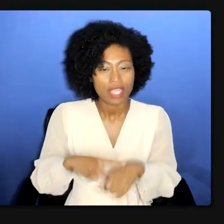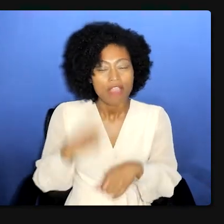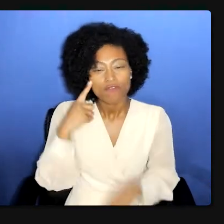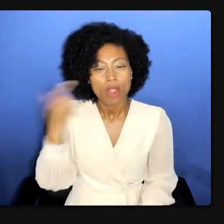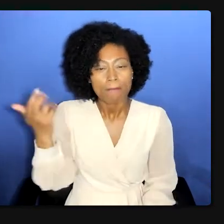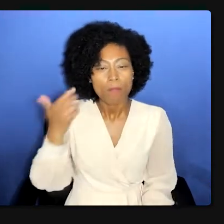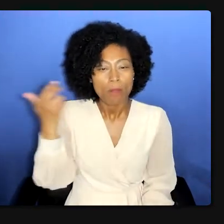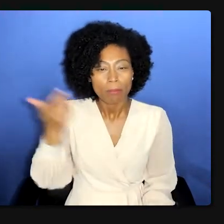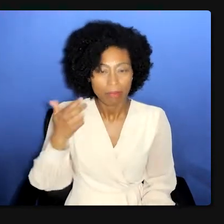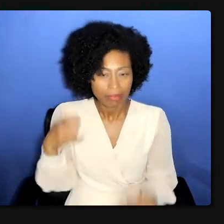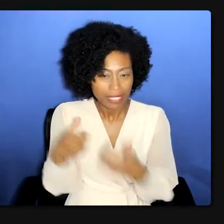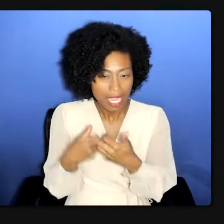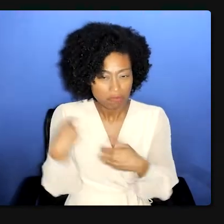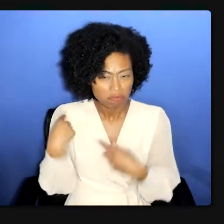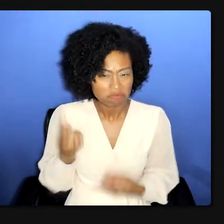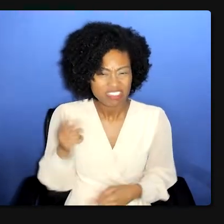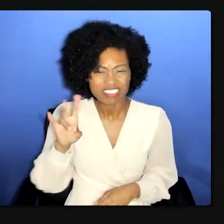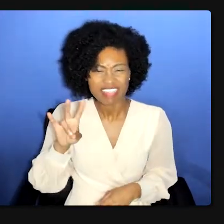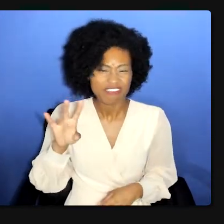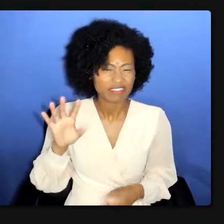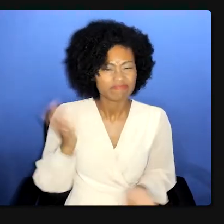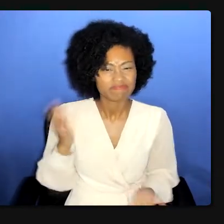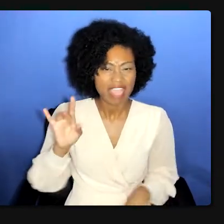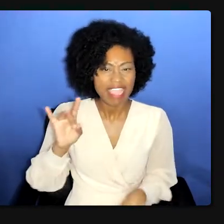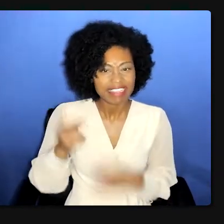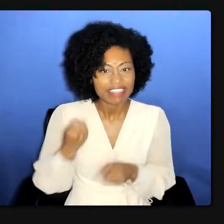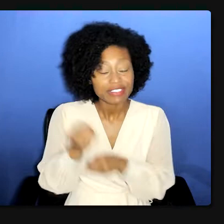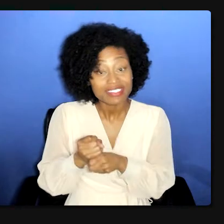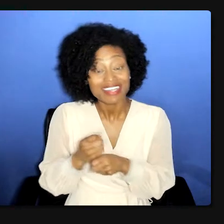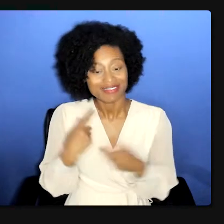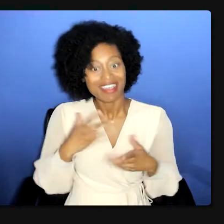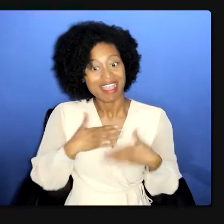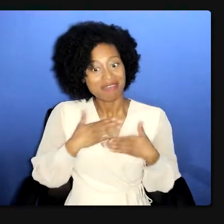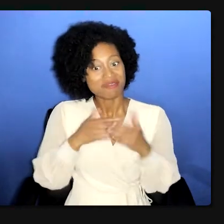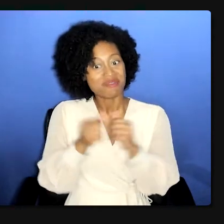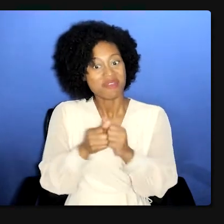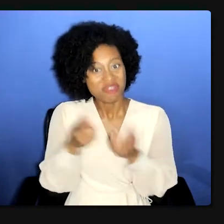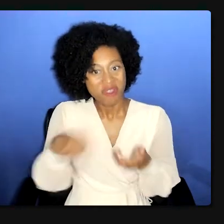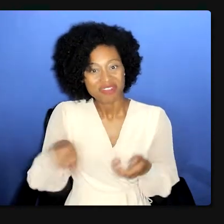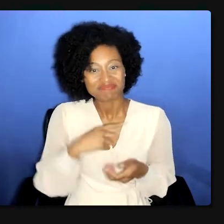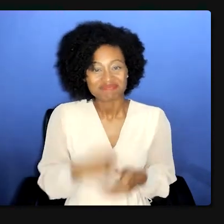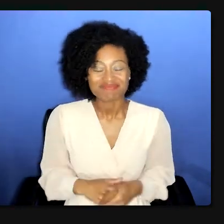for a long time, focus on mobile games for about the past seven or eight years. So happy to be talking to all you guys.